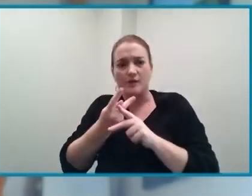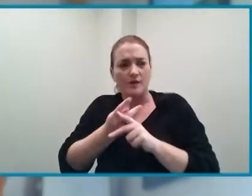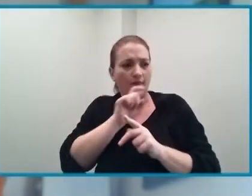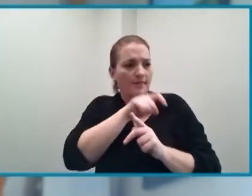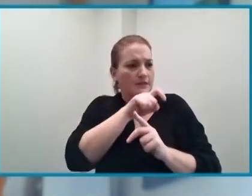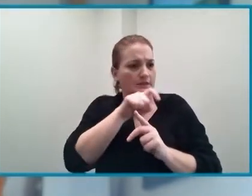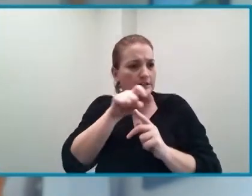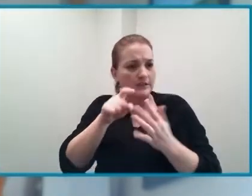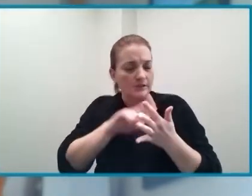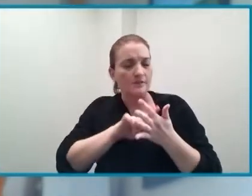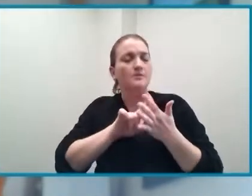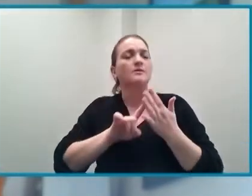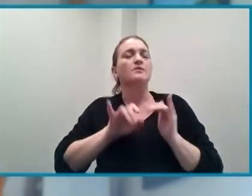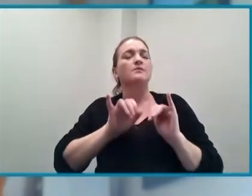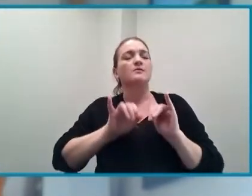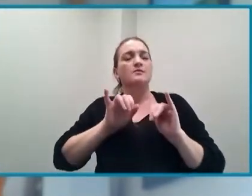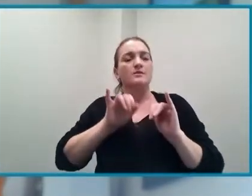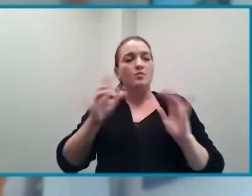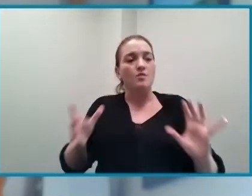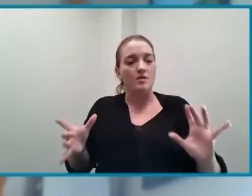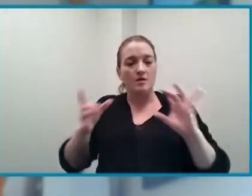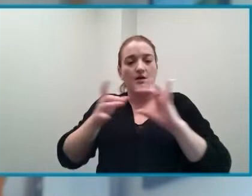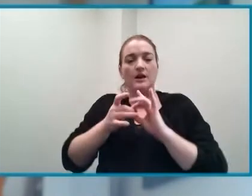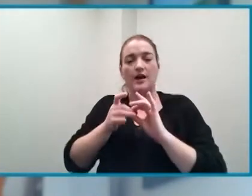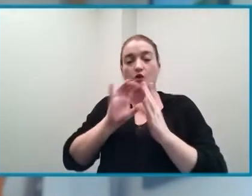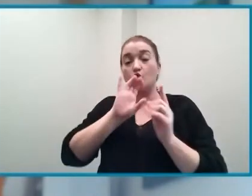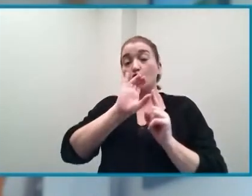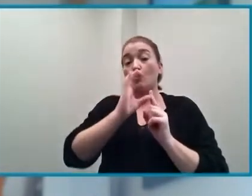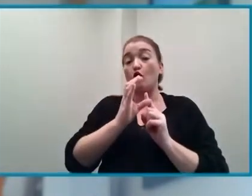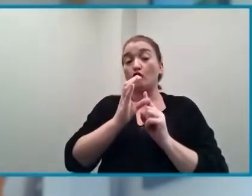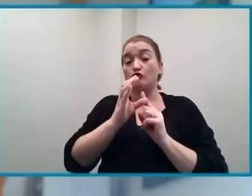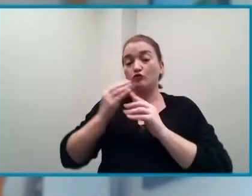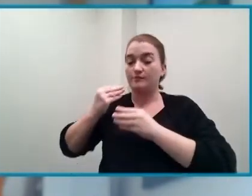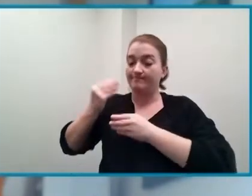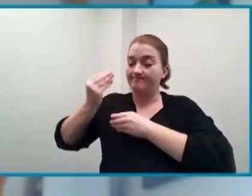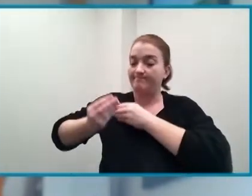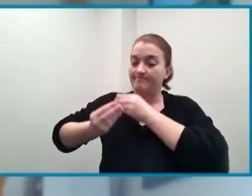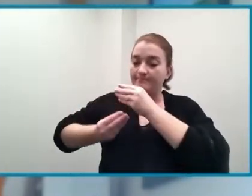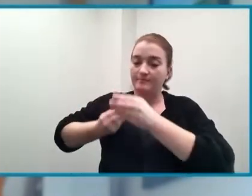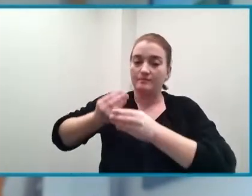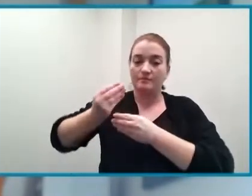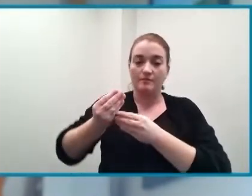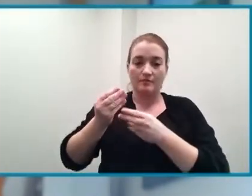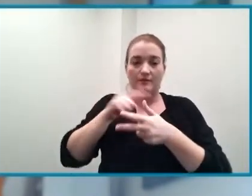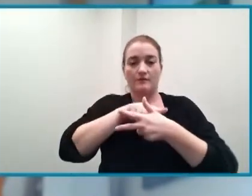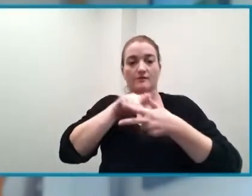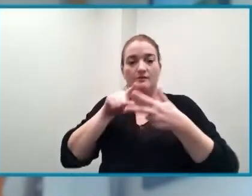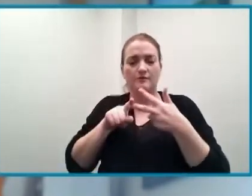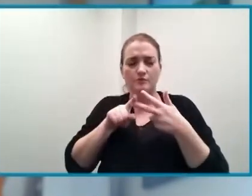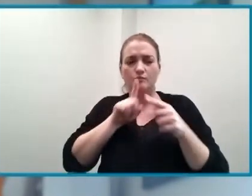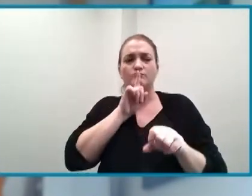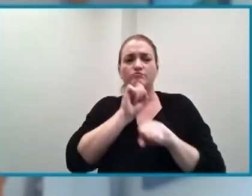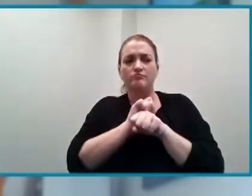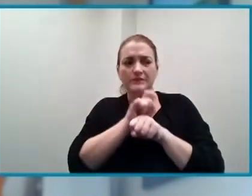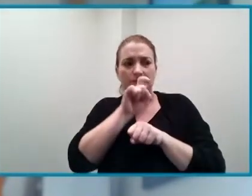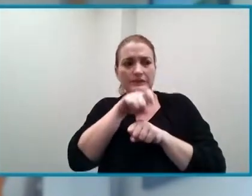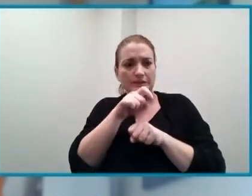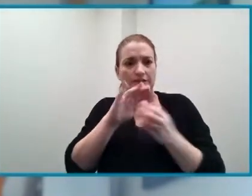we were trying to connect that cultural heritage piece to the very real needs that the community had. And we were at that point, able to connect with, uh,